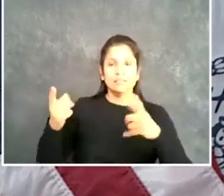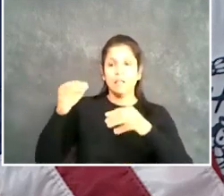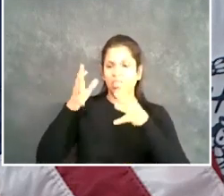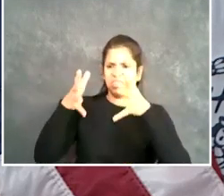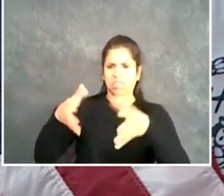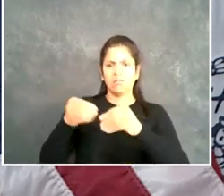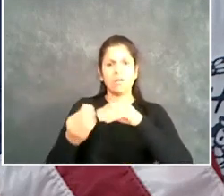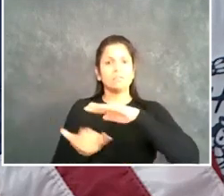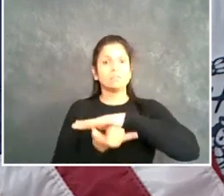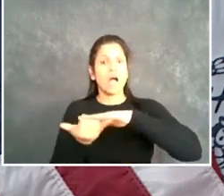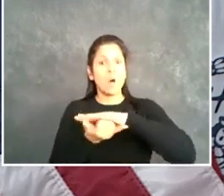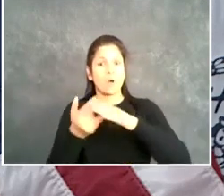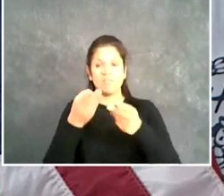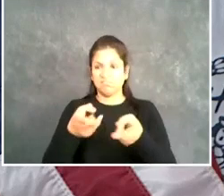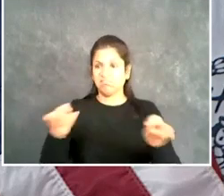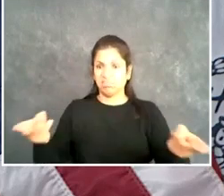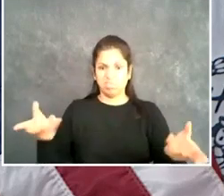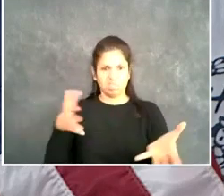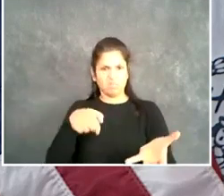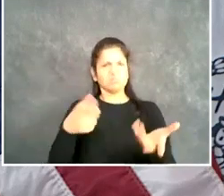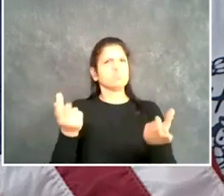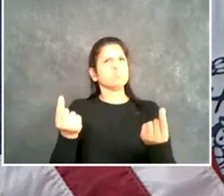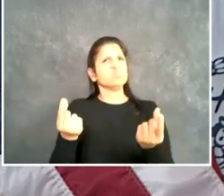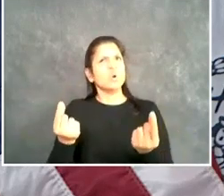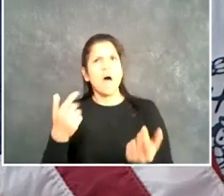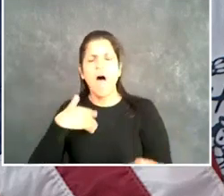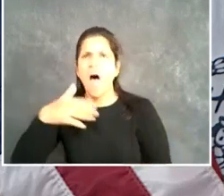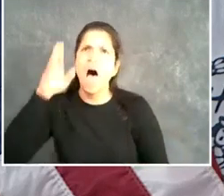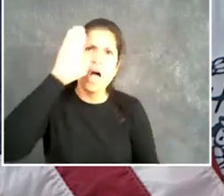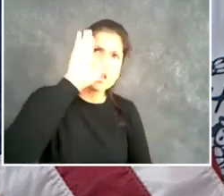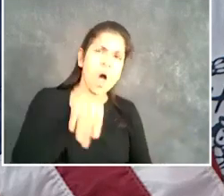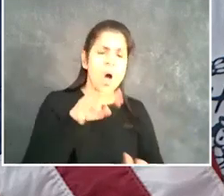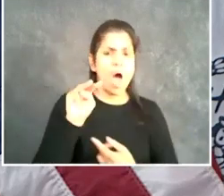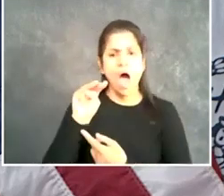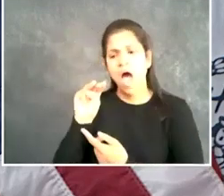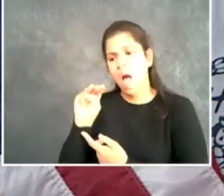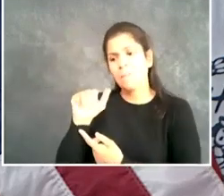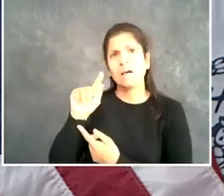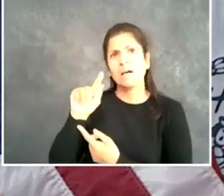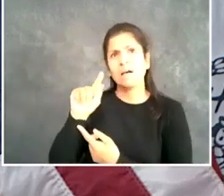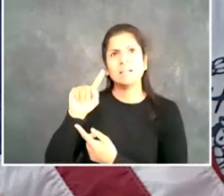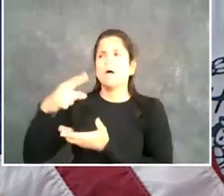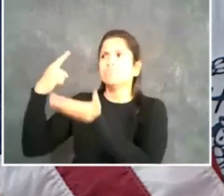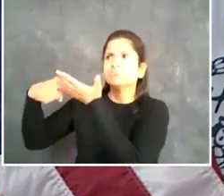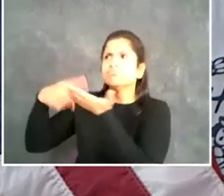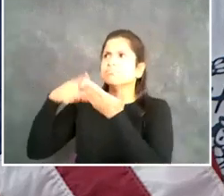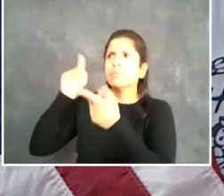BUT IT SEEMS UNSUSTAINABLE TO DO THAT NIGHT AFTER NIGHT.